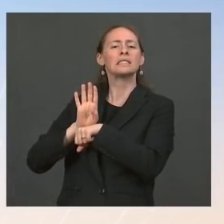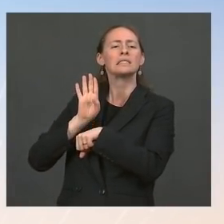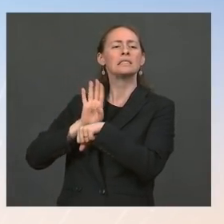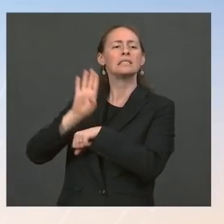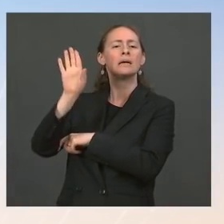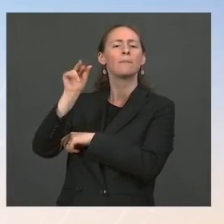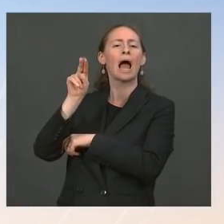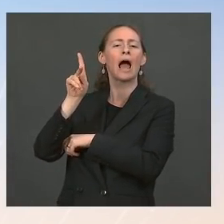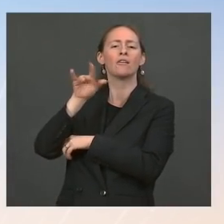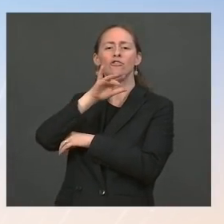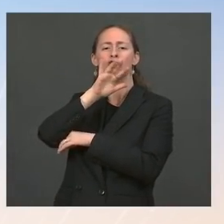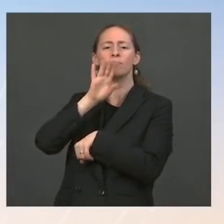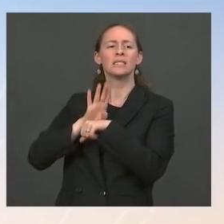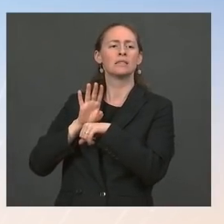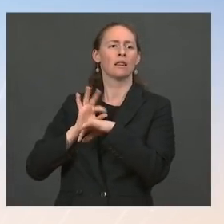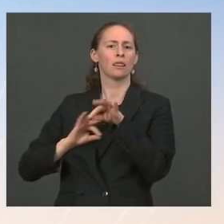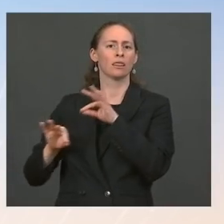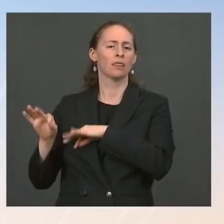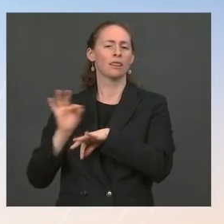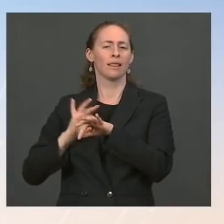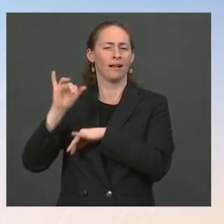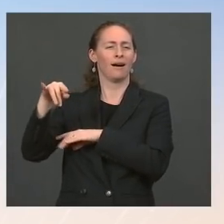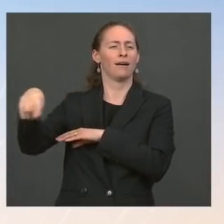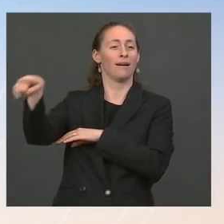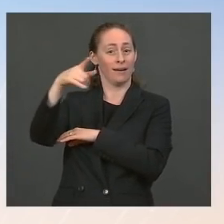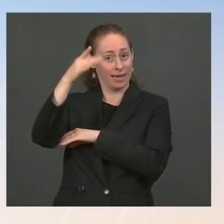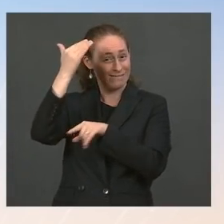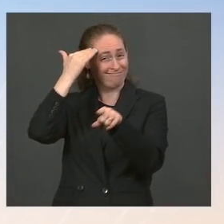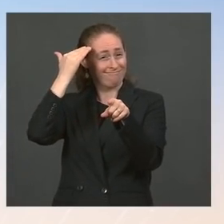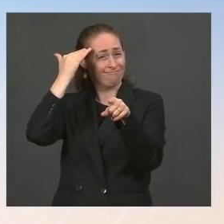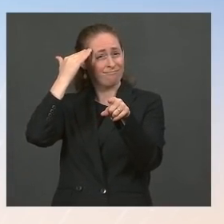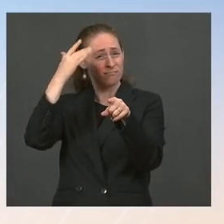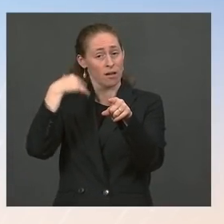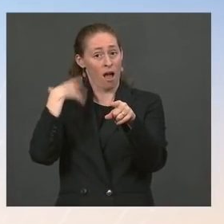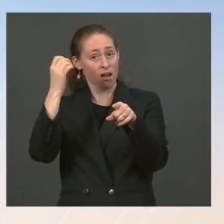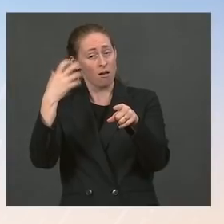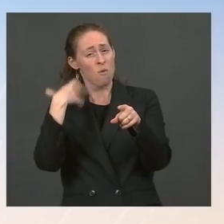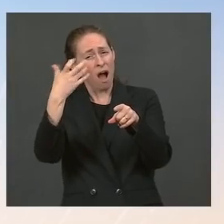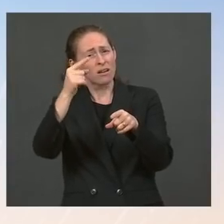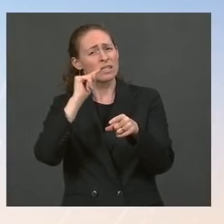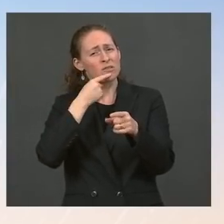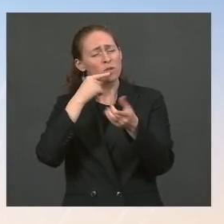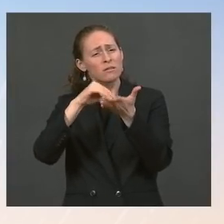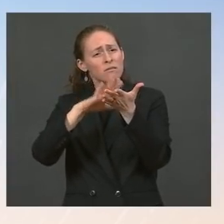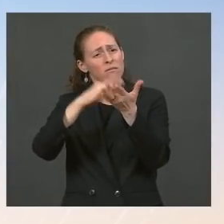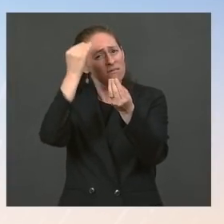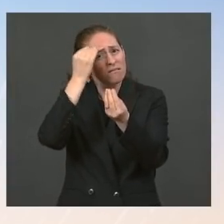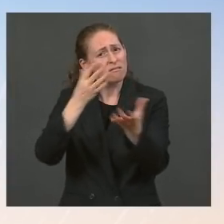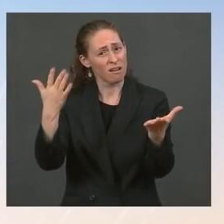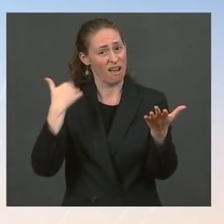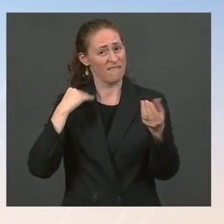That should not be lost. We can certainly get you the numbers, or it's publicly available out there, on how much money is being spent